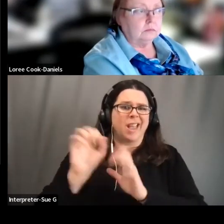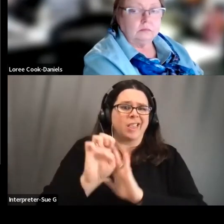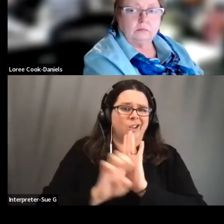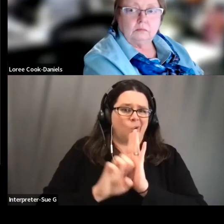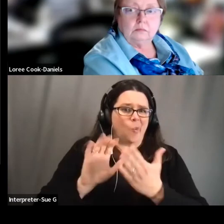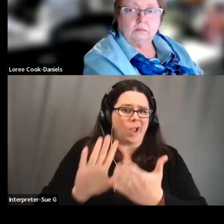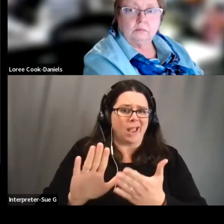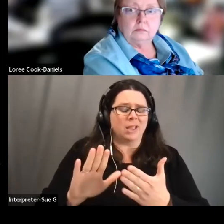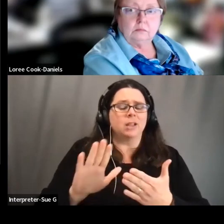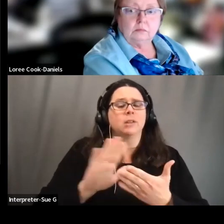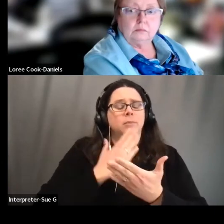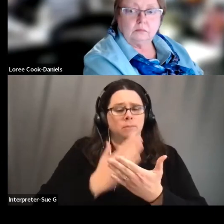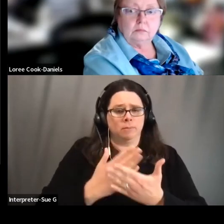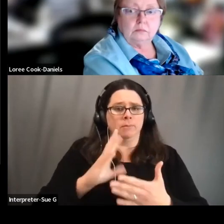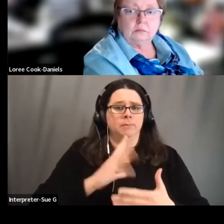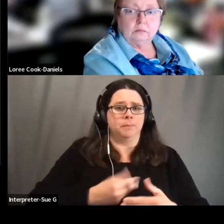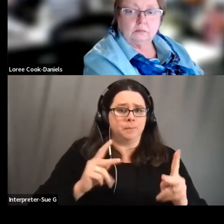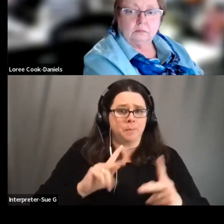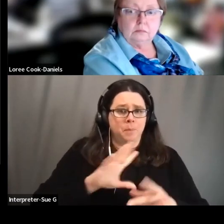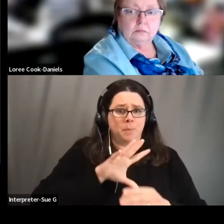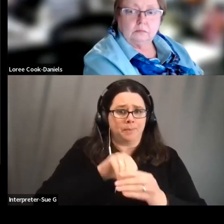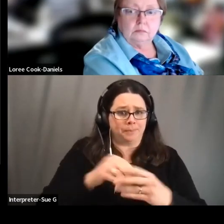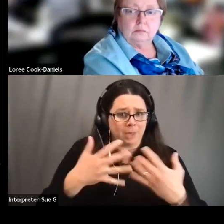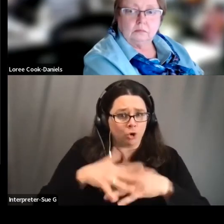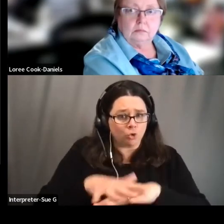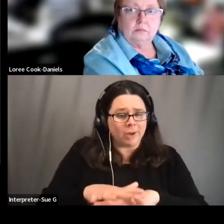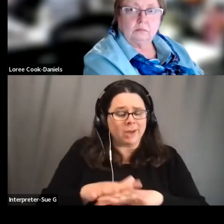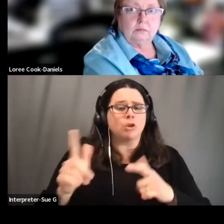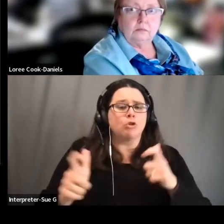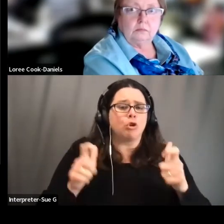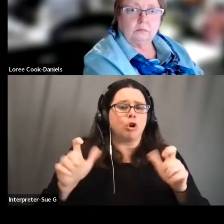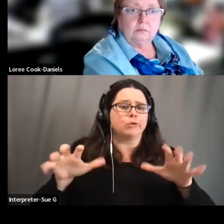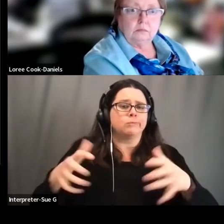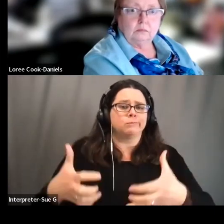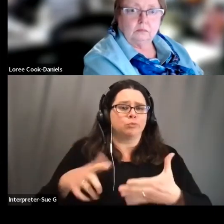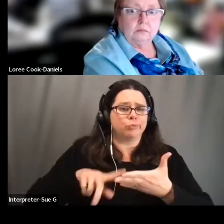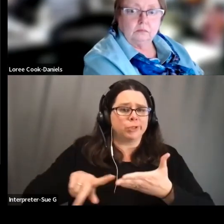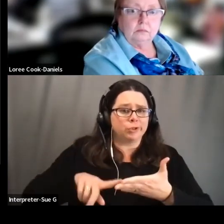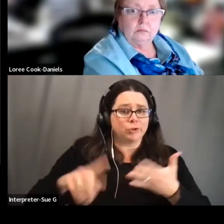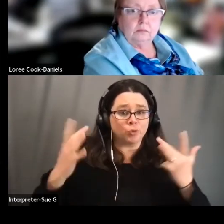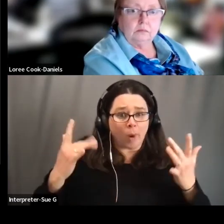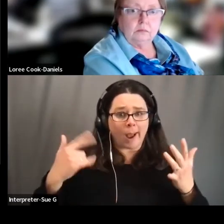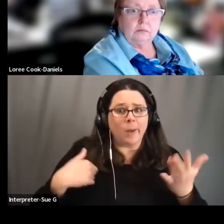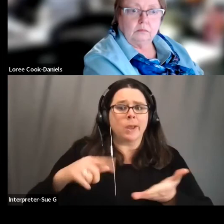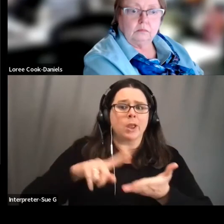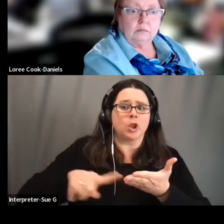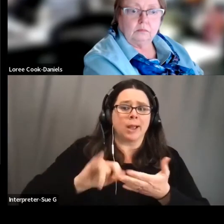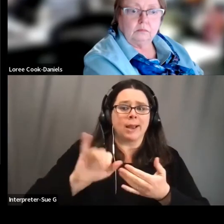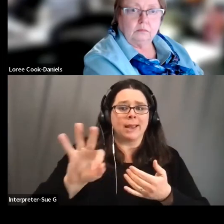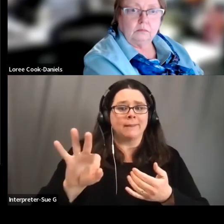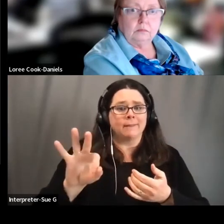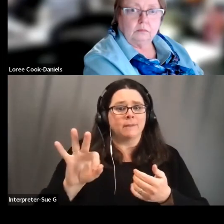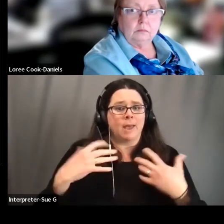get integrated into that big, large body of research so that we can look at if there are health disparities